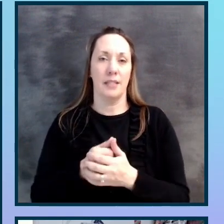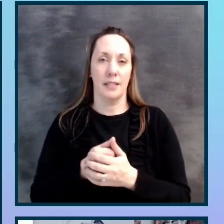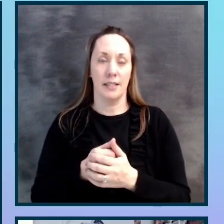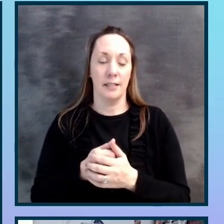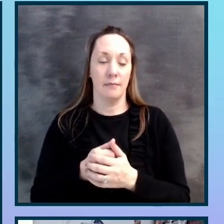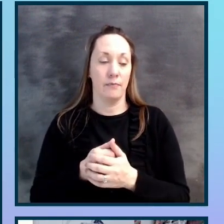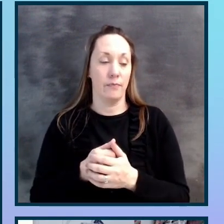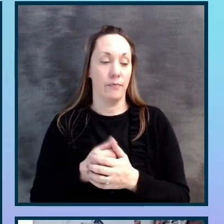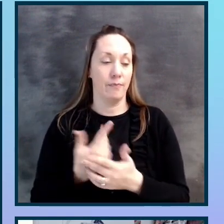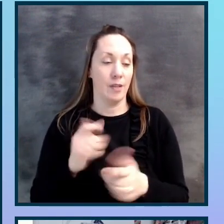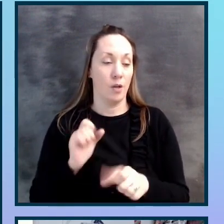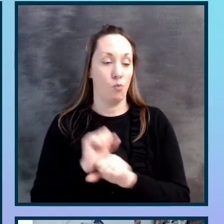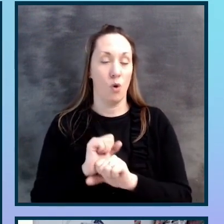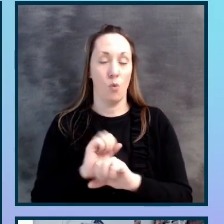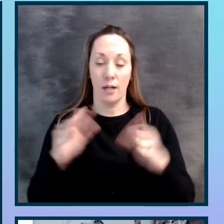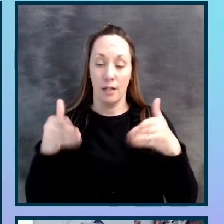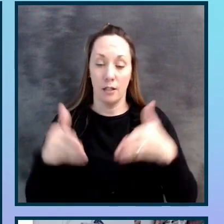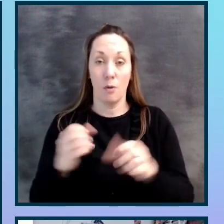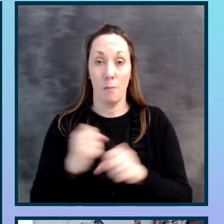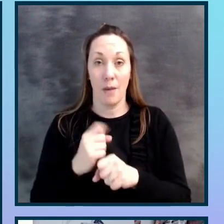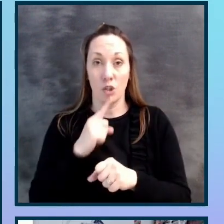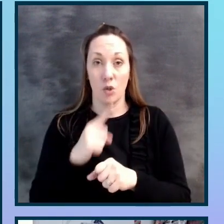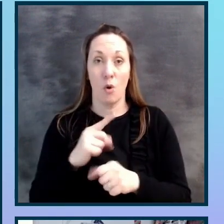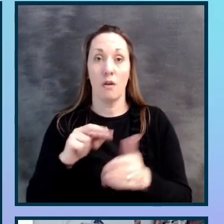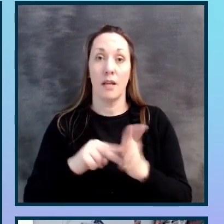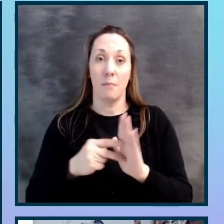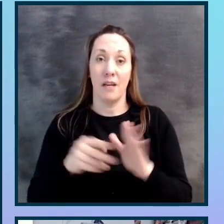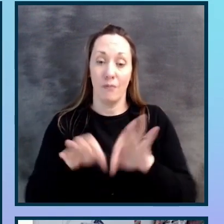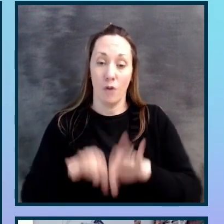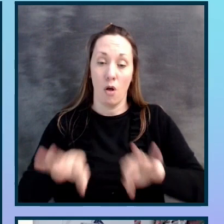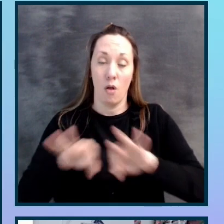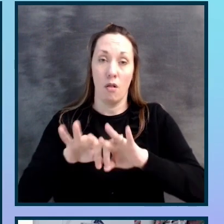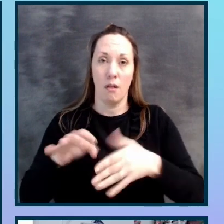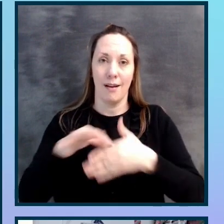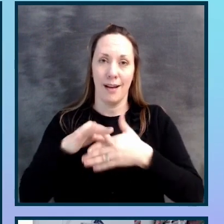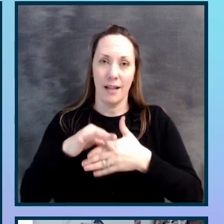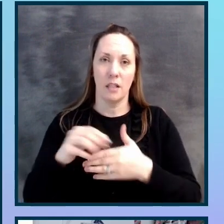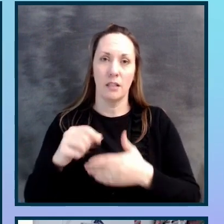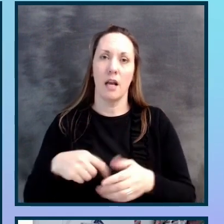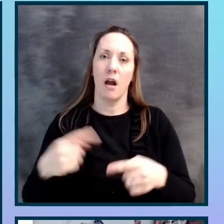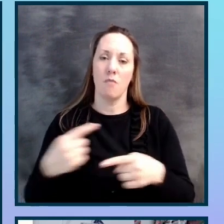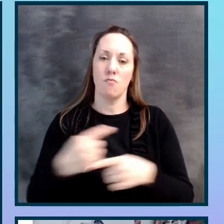We're working to ensure that meaningful content is marked with the appropriate semantic tags.